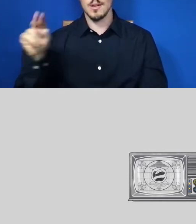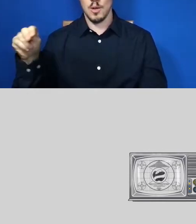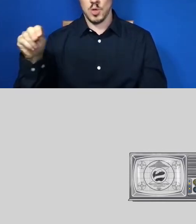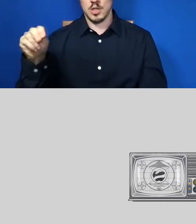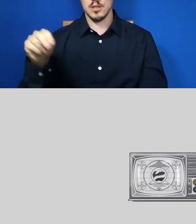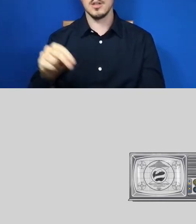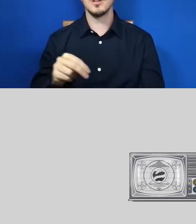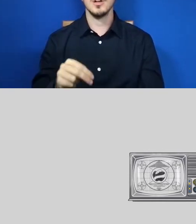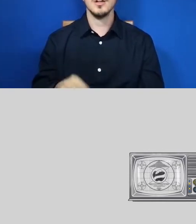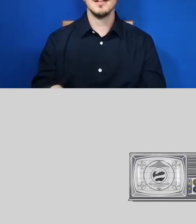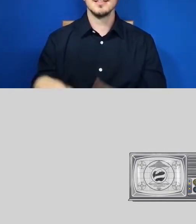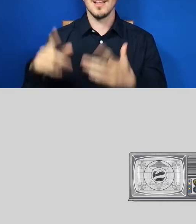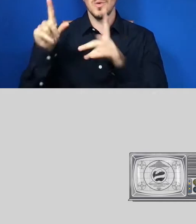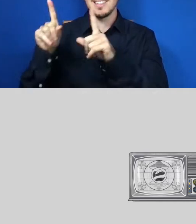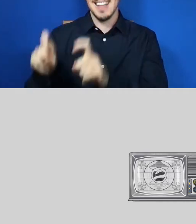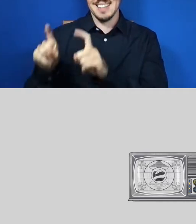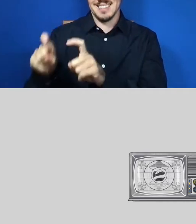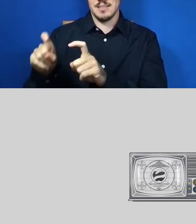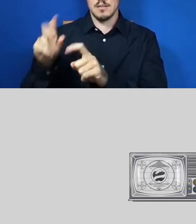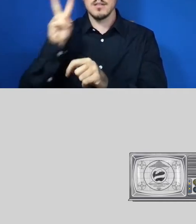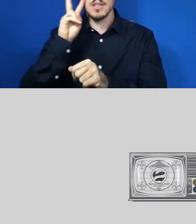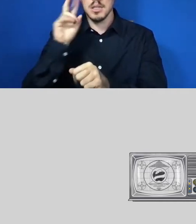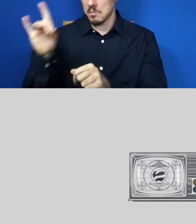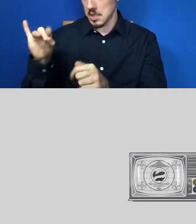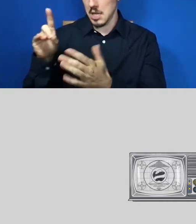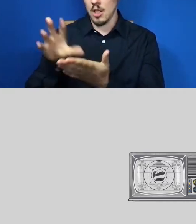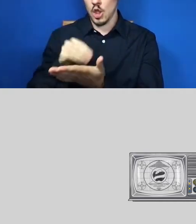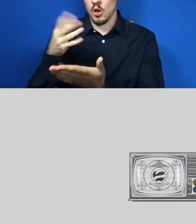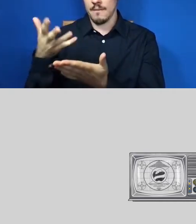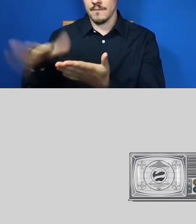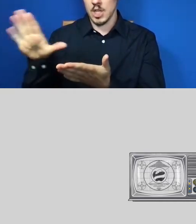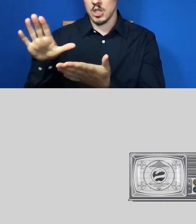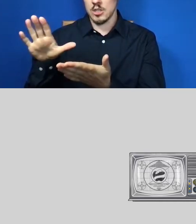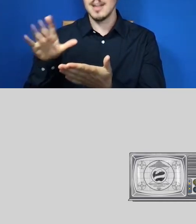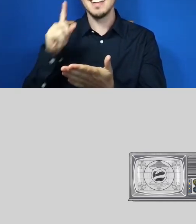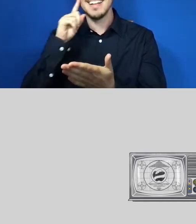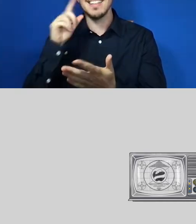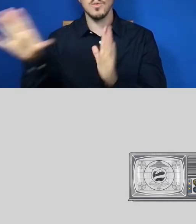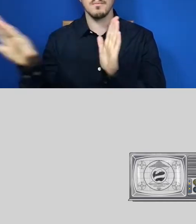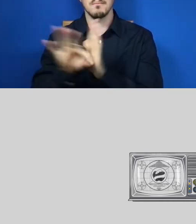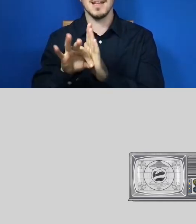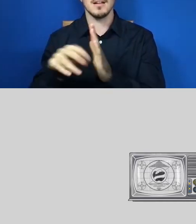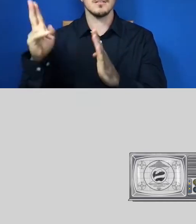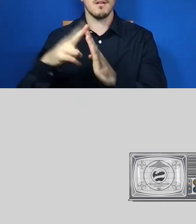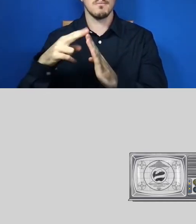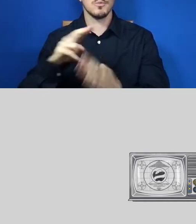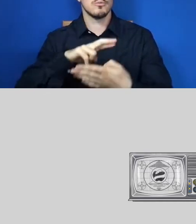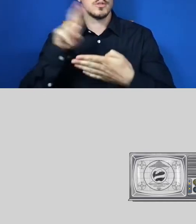we then test the model to see how well it has learned. And at the end, we just select the model with the highest result.